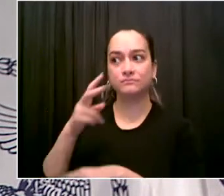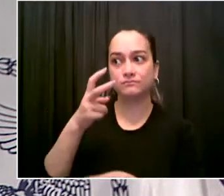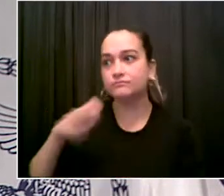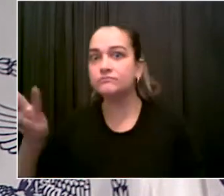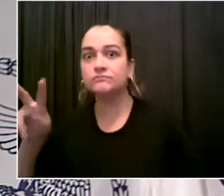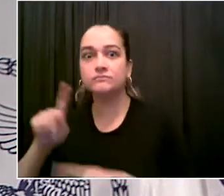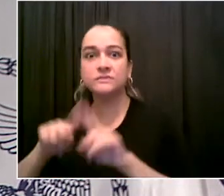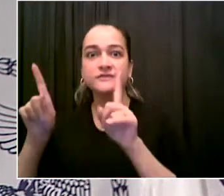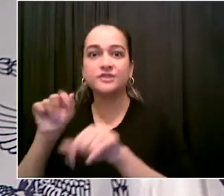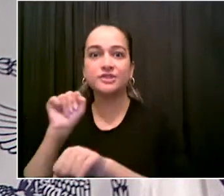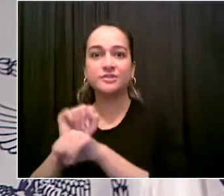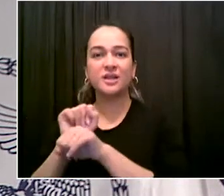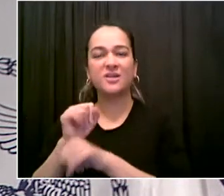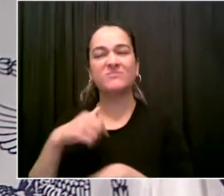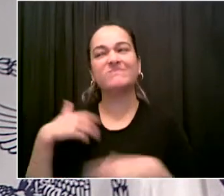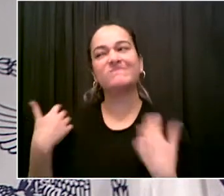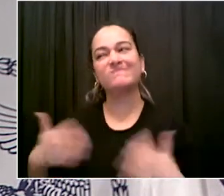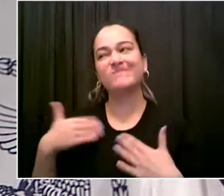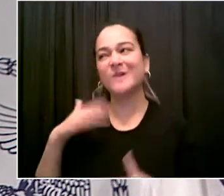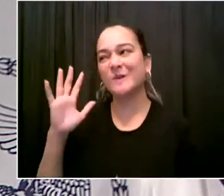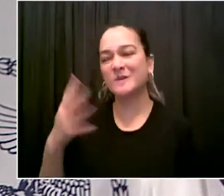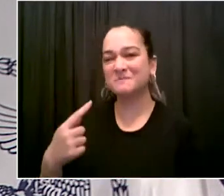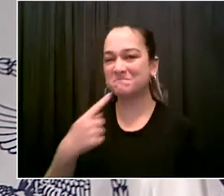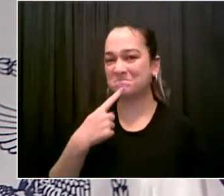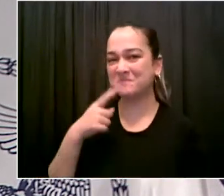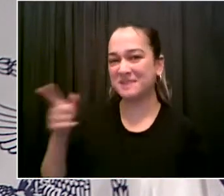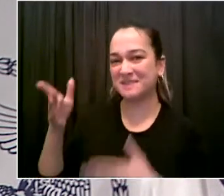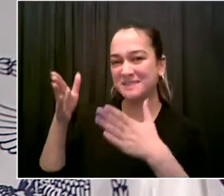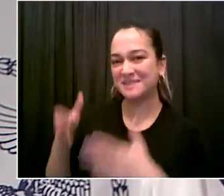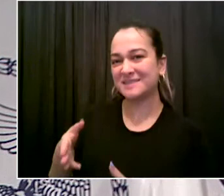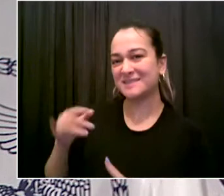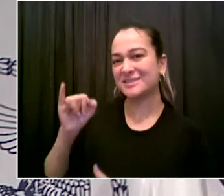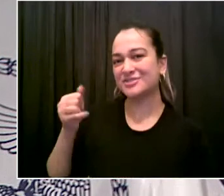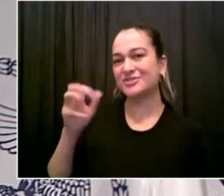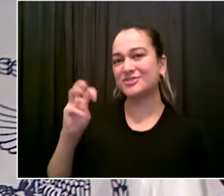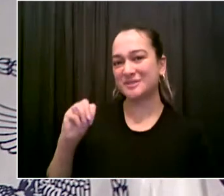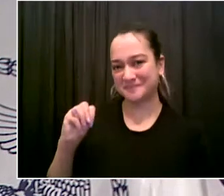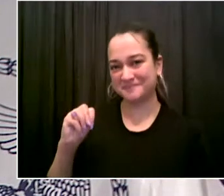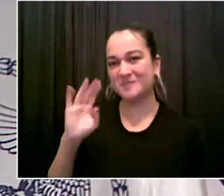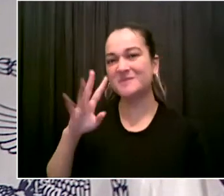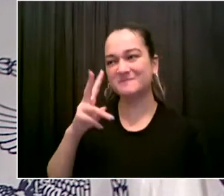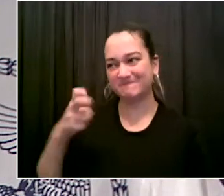WHICH AHS SUCH A BIG IMPACT ON THE CITY. FIRST I WANT TO TALK ABOUT WHO